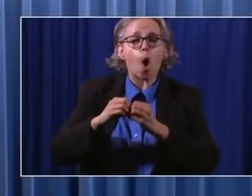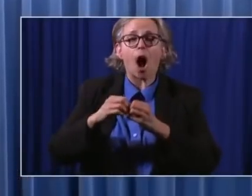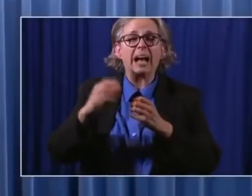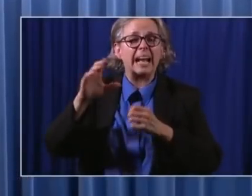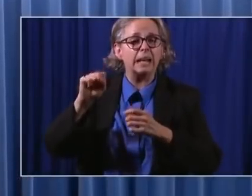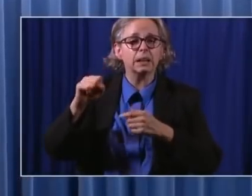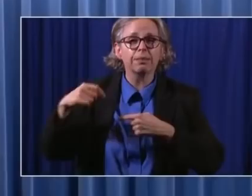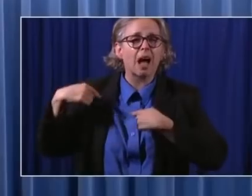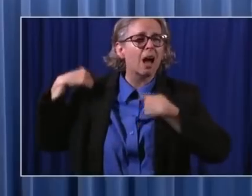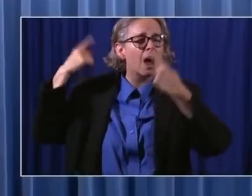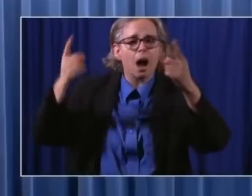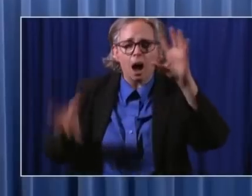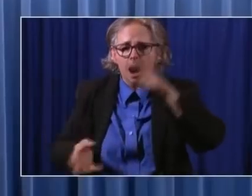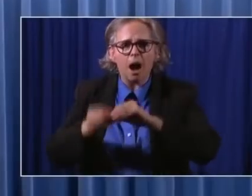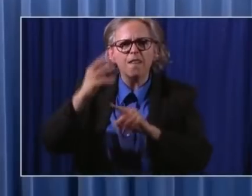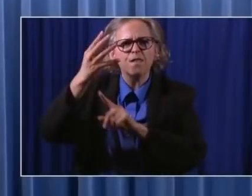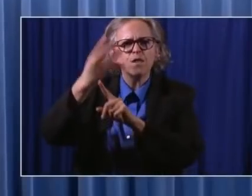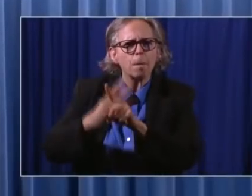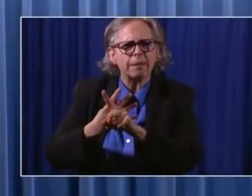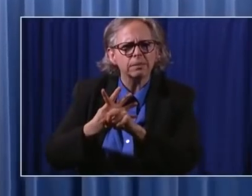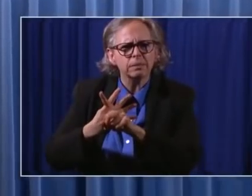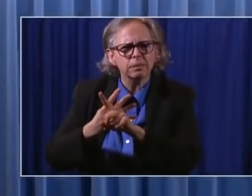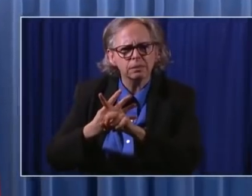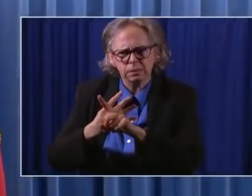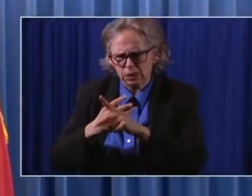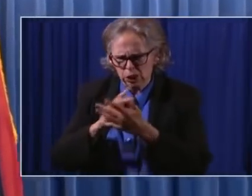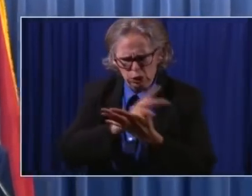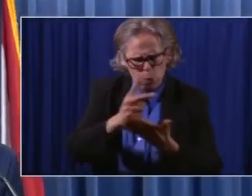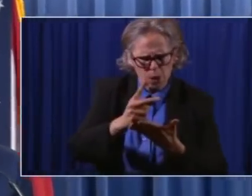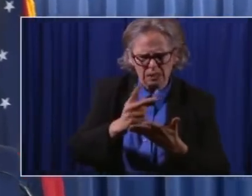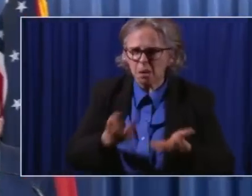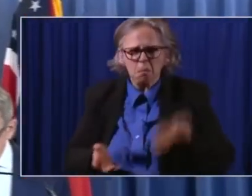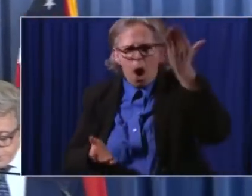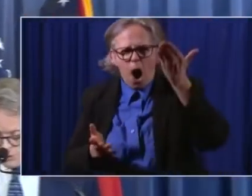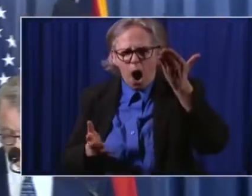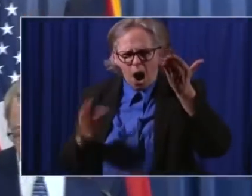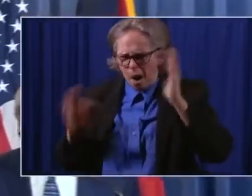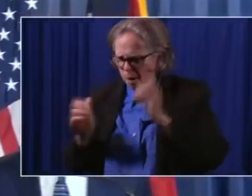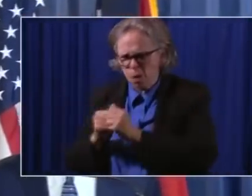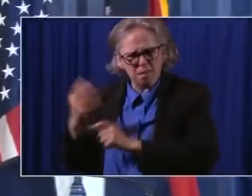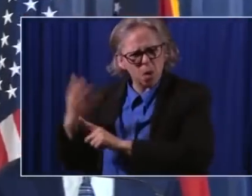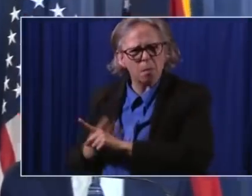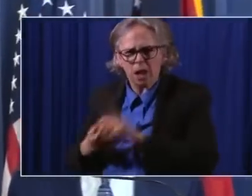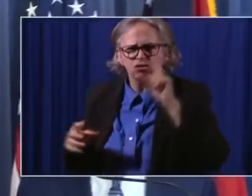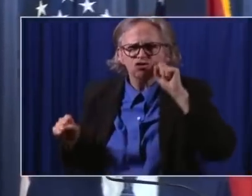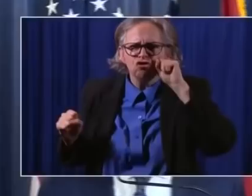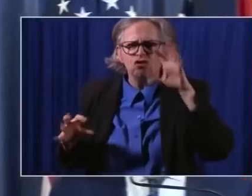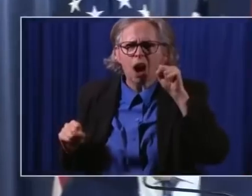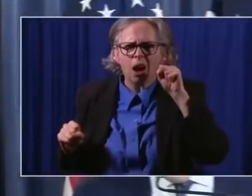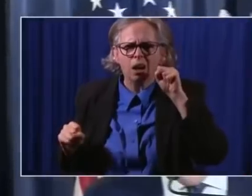CASES IN THE LAST 2 WEEKS THAN THEY HAVE HAD OVER THE ENTIRE